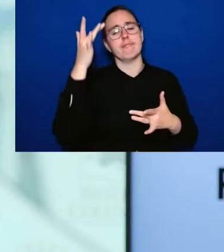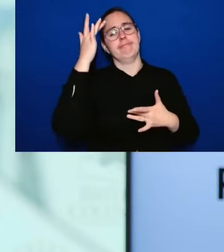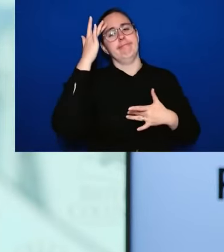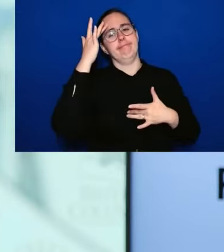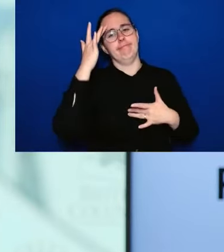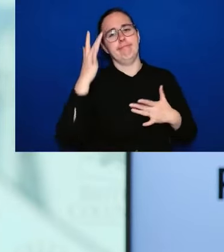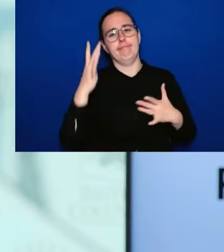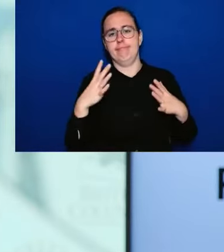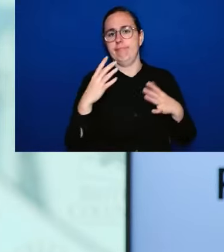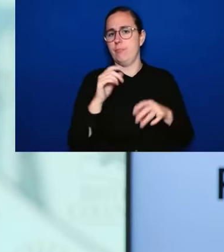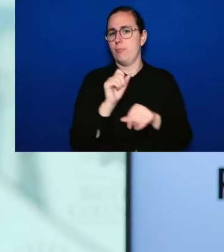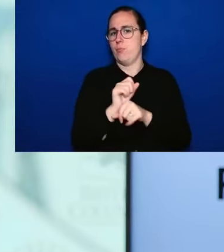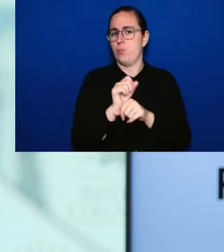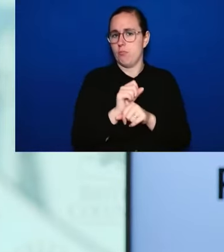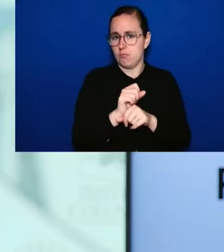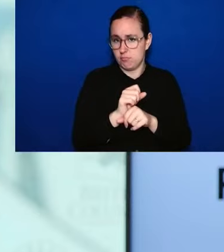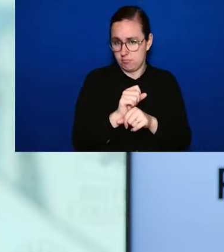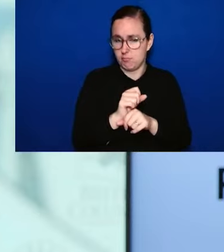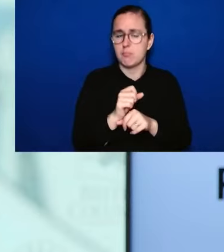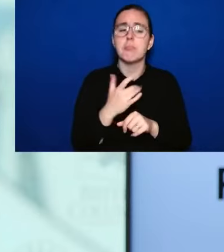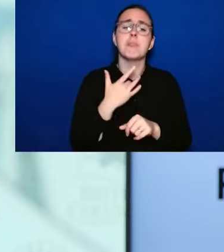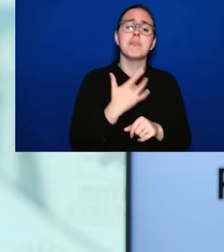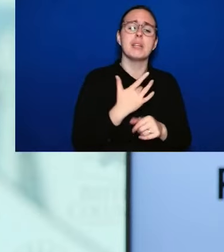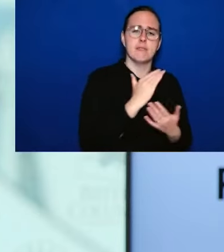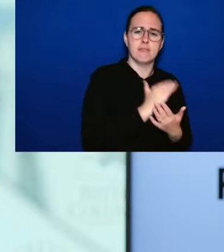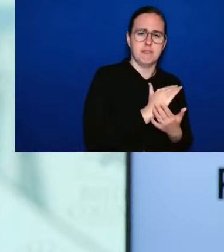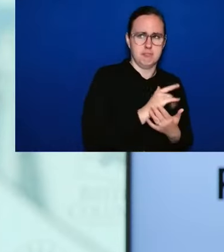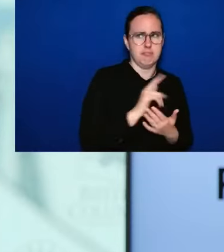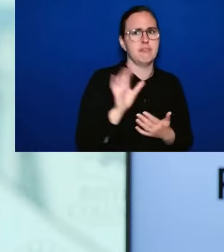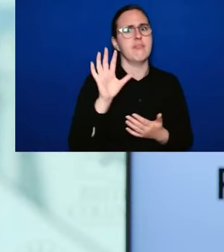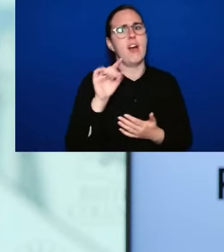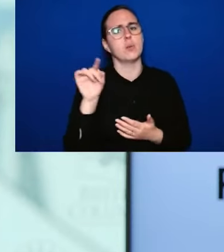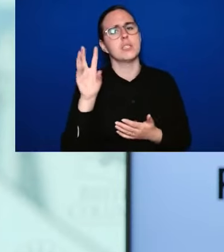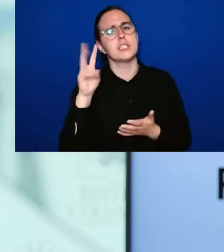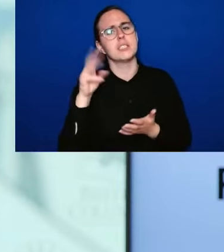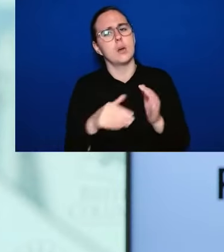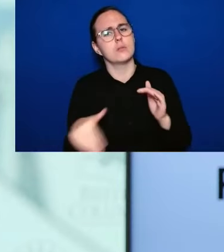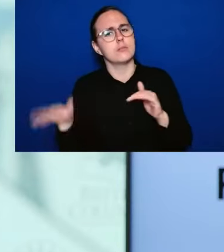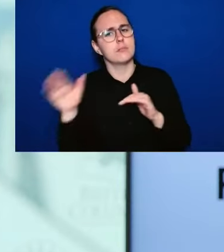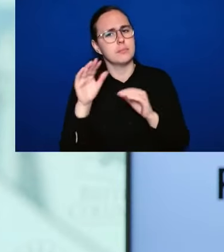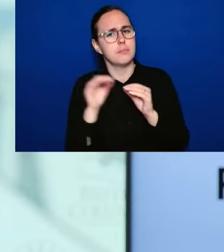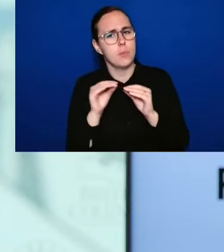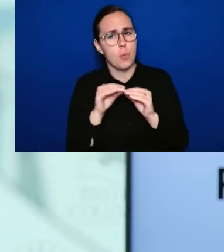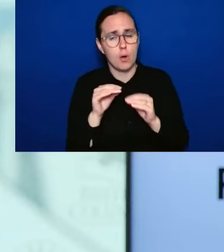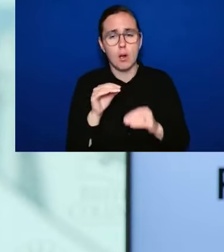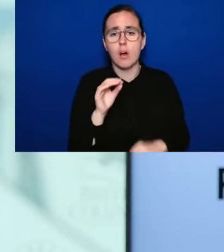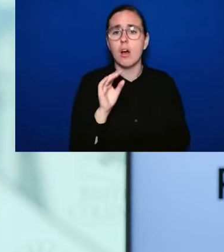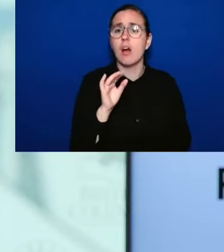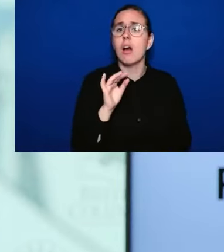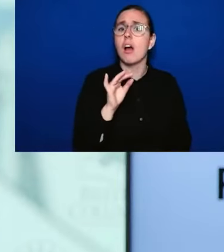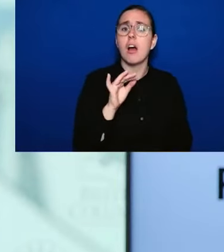more than normal and they don't happen- in a uniform way that happened. Insistently price